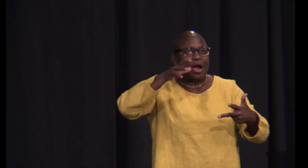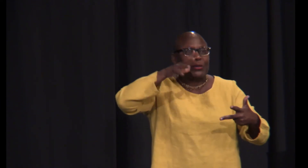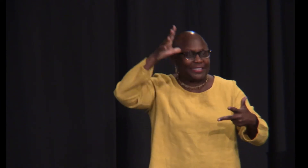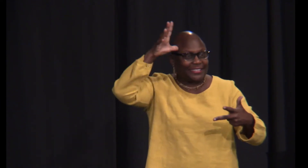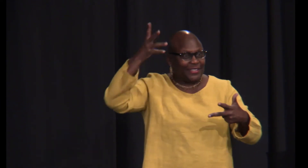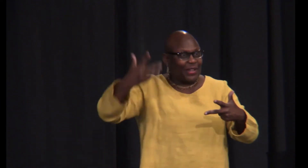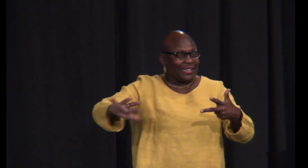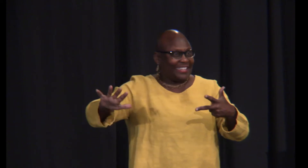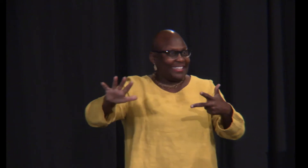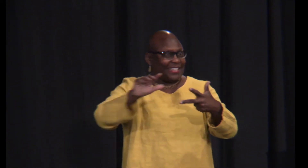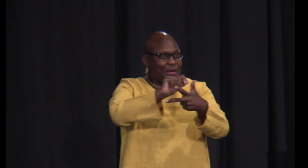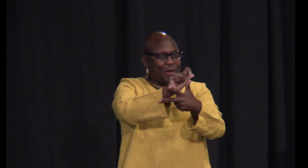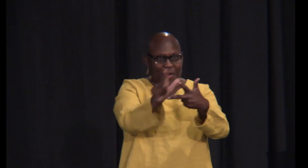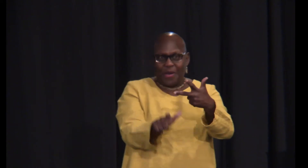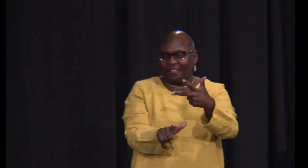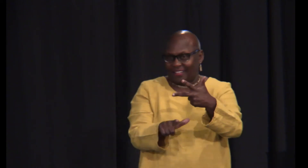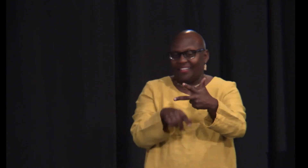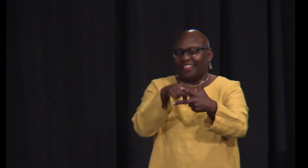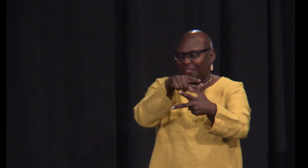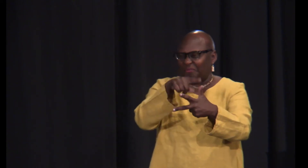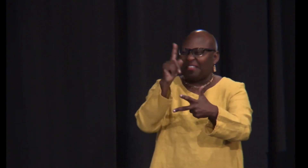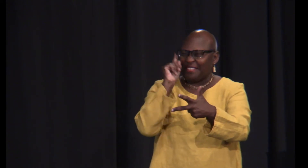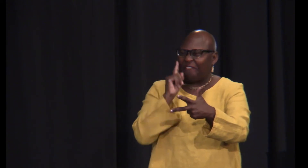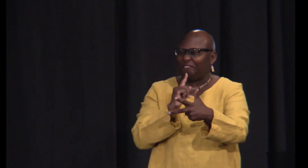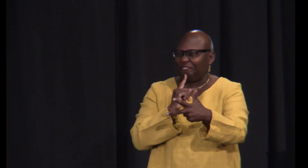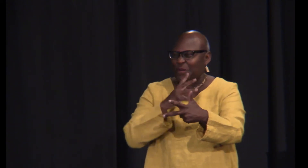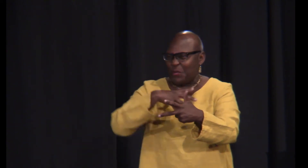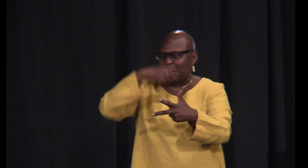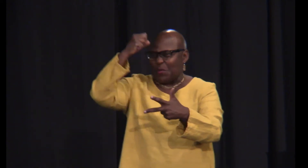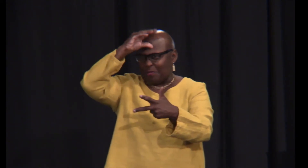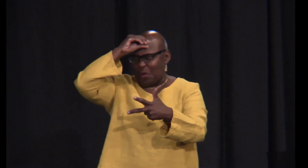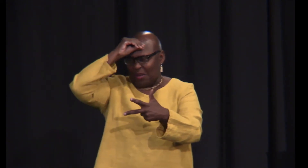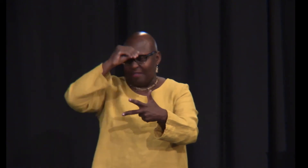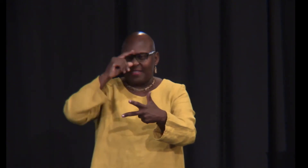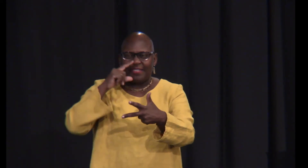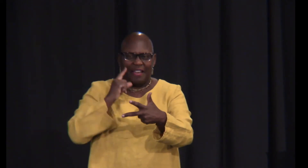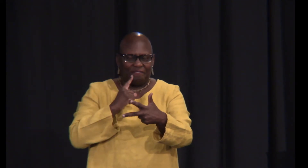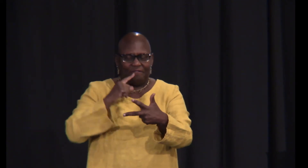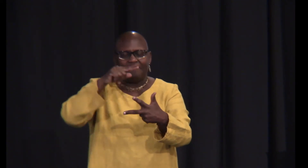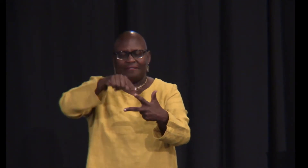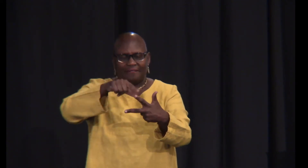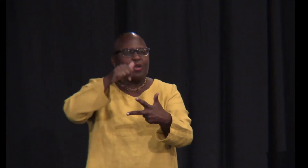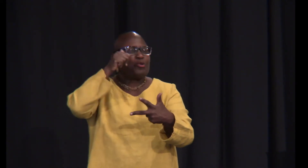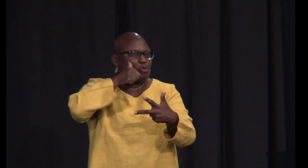My oldest son is deaf. My middle child is someone I think many of you are familiar with.